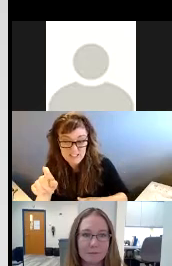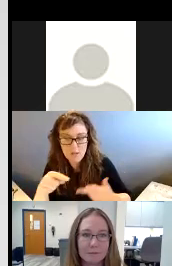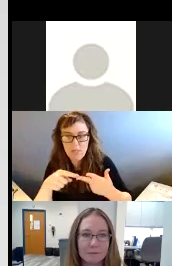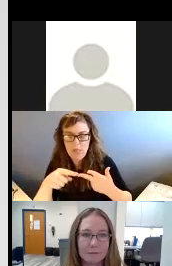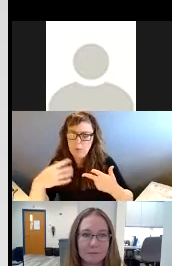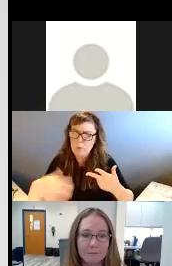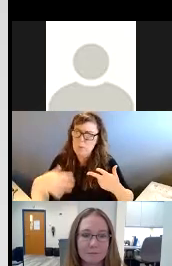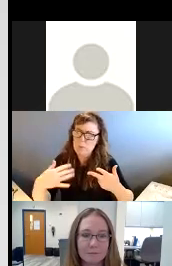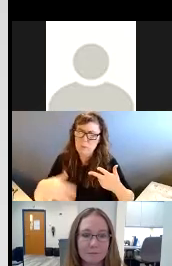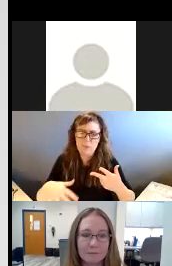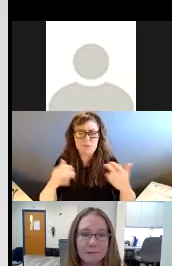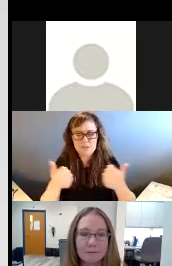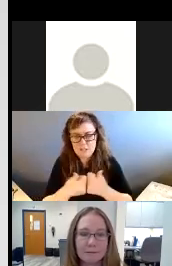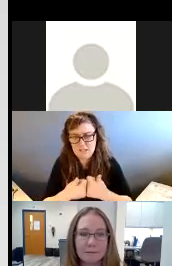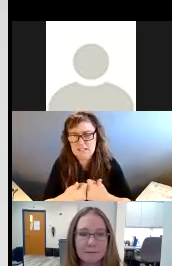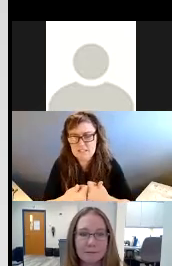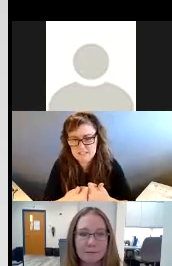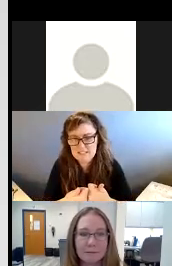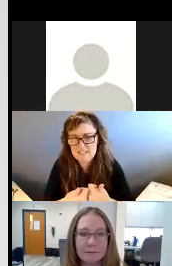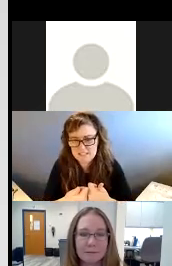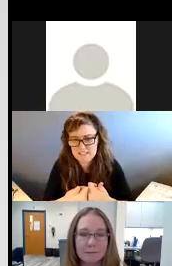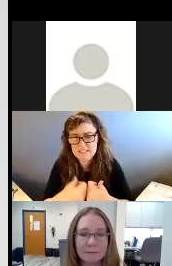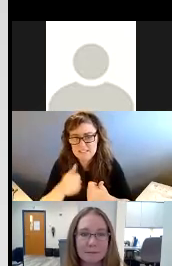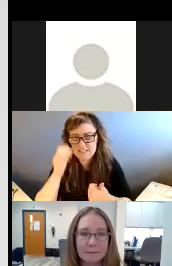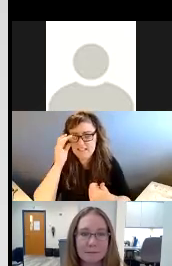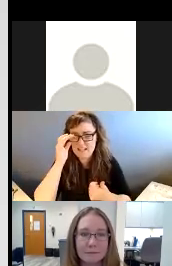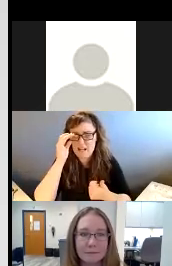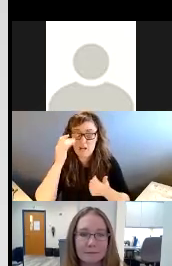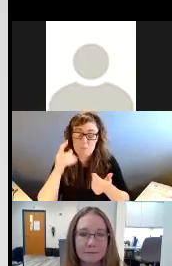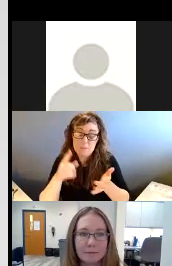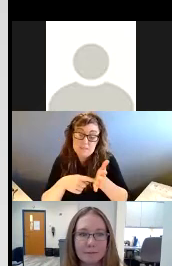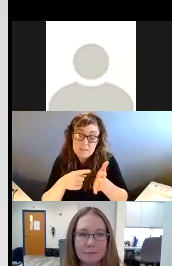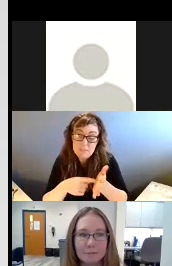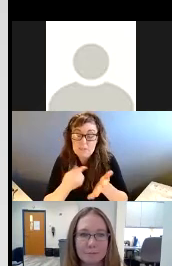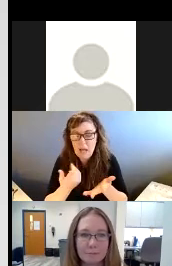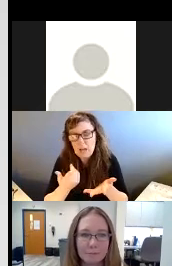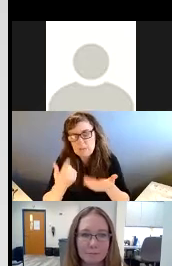WE DO GET AROUND IT SOMETIMES. WE JUST HAVE TO TAKE IT SLOWER OR IT'S A LITTLE